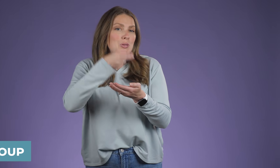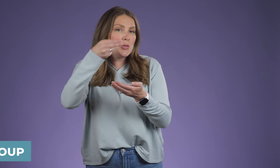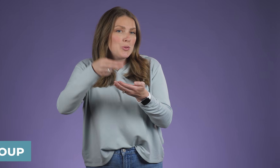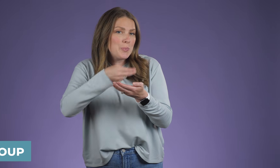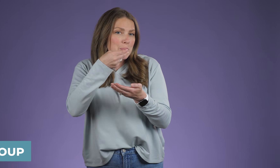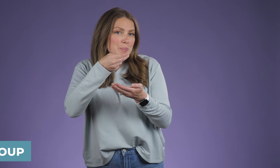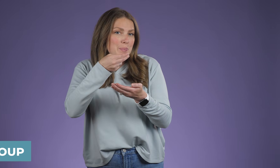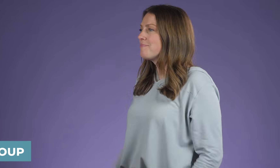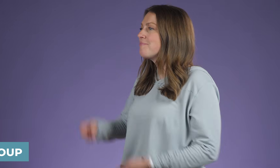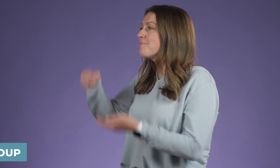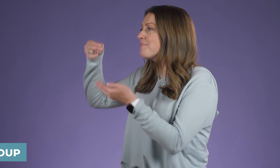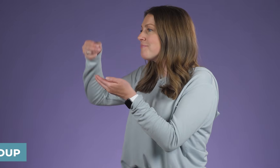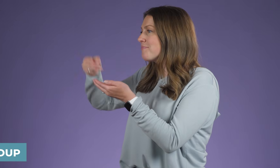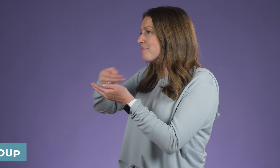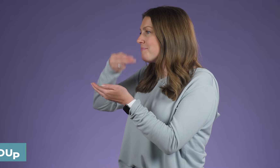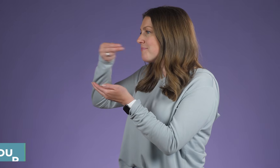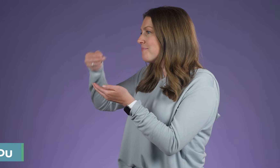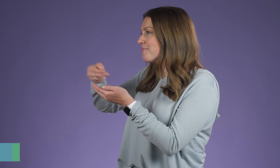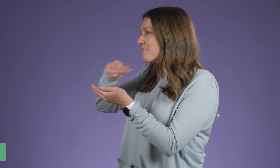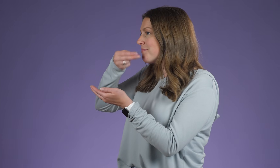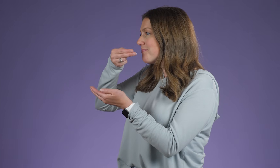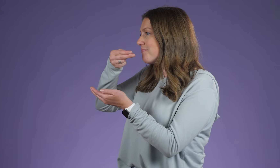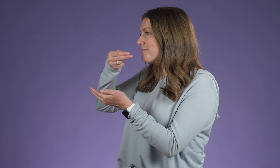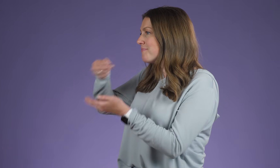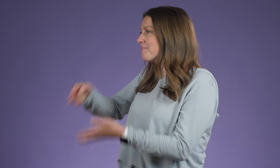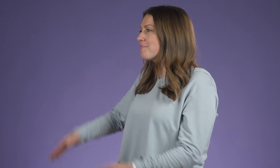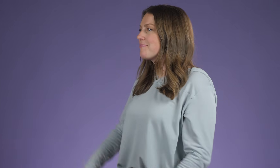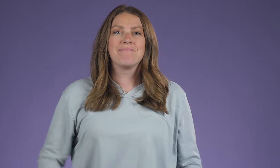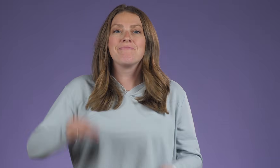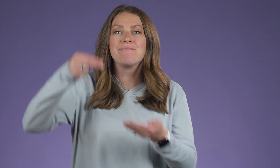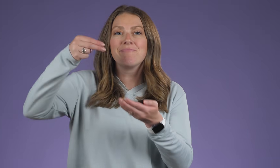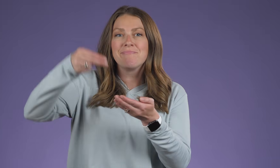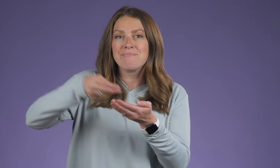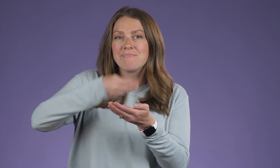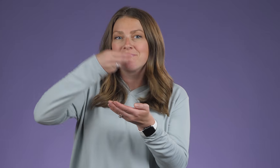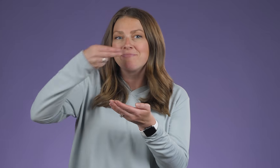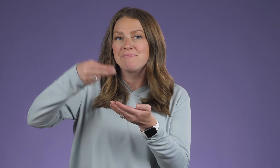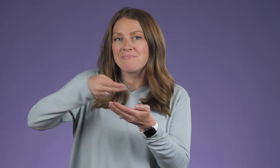Soup. Your non-dominant hand is a bowl and your dominant is like the spoon.